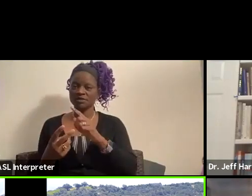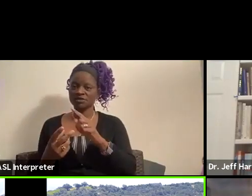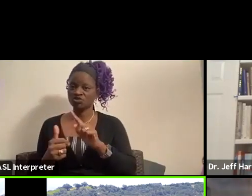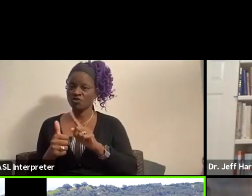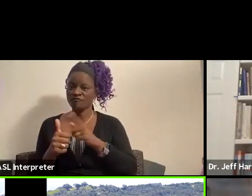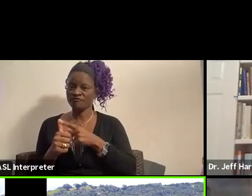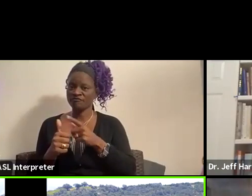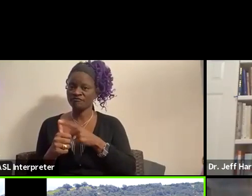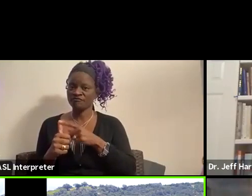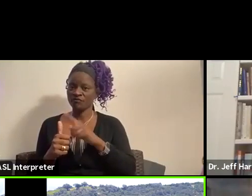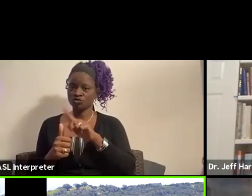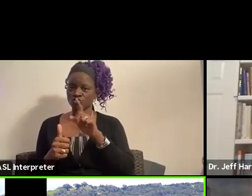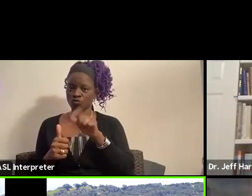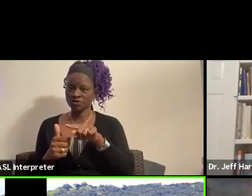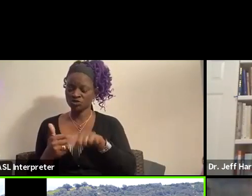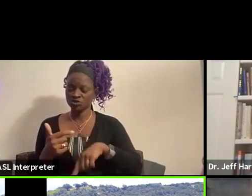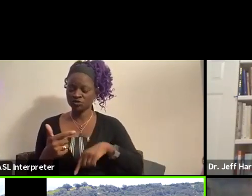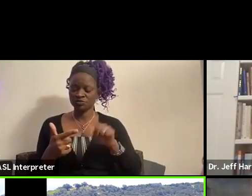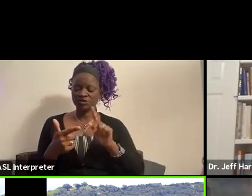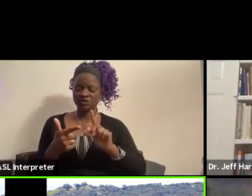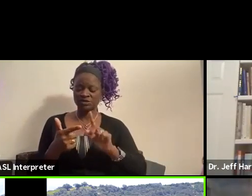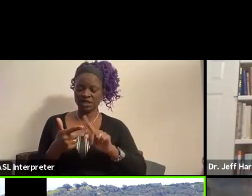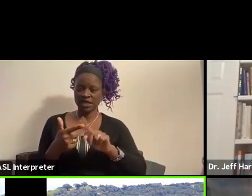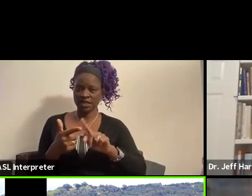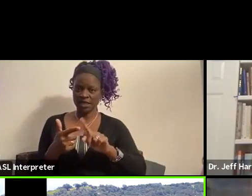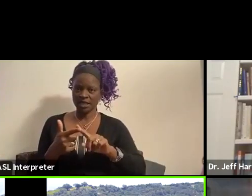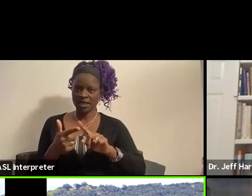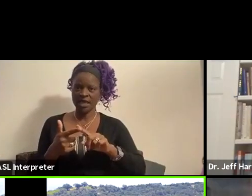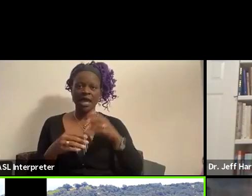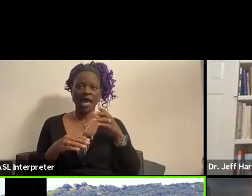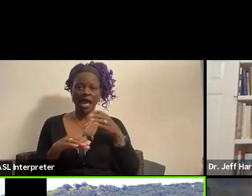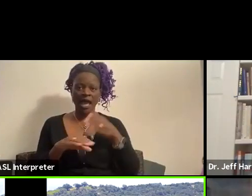there be efforts made to kind of help students kind of get there